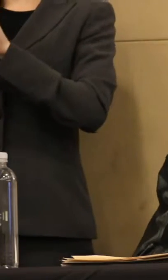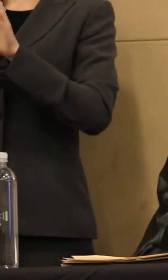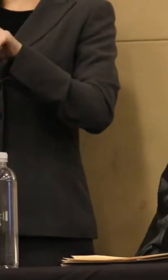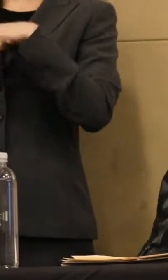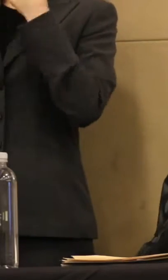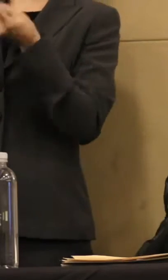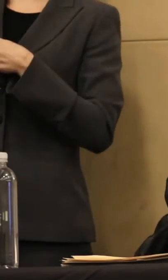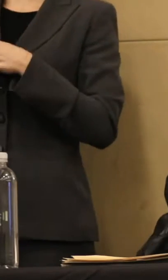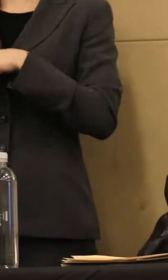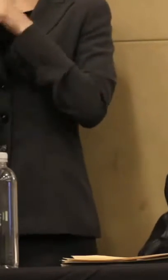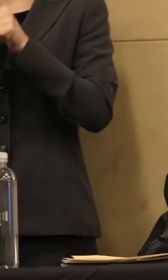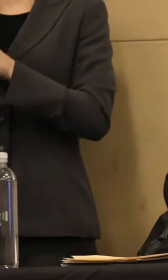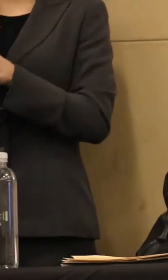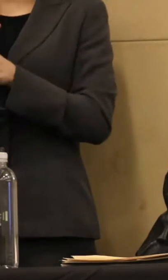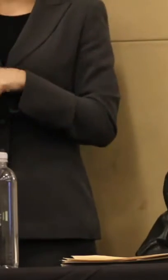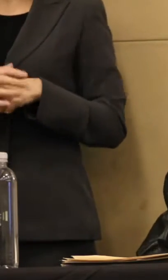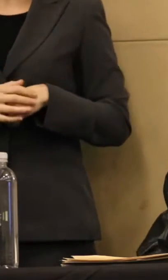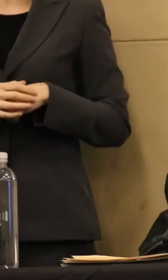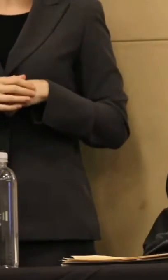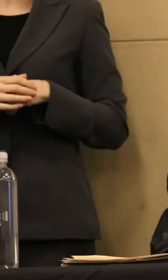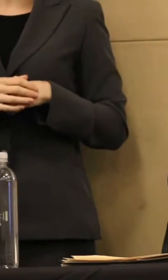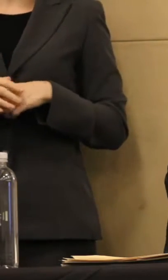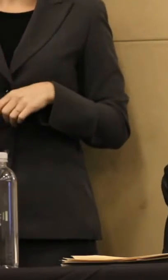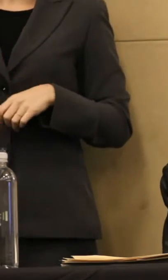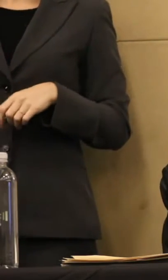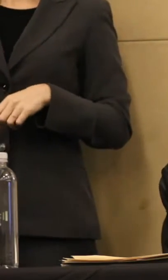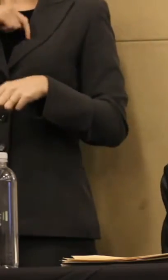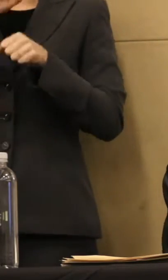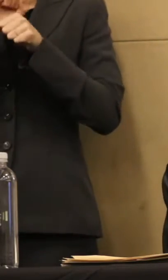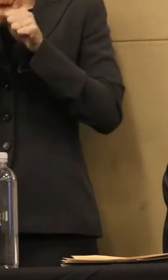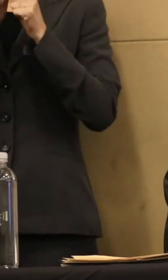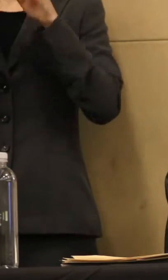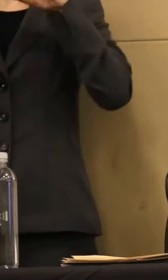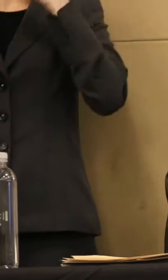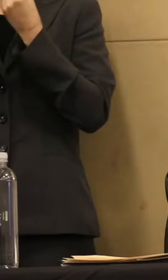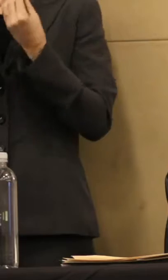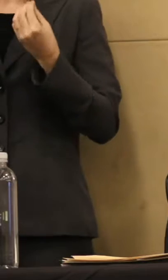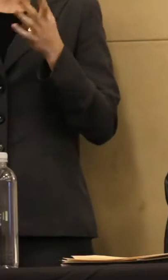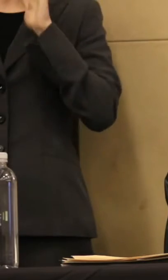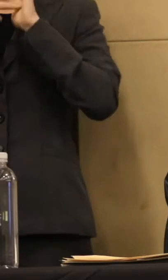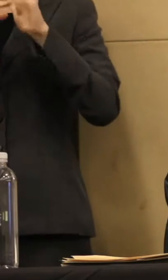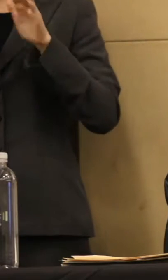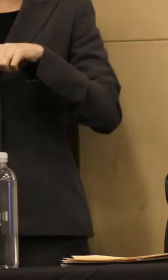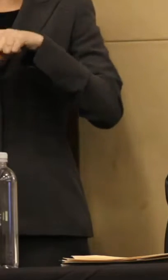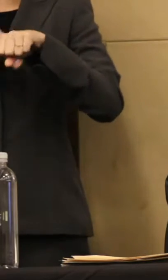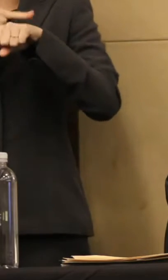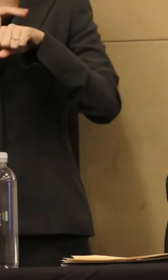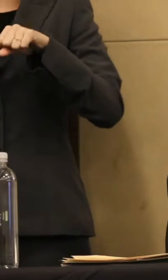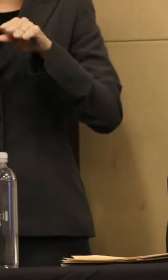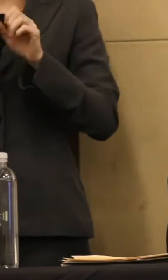We work with organizations like the National Conference of State Legislatures, the National